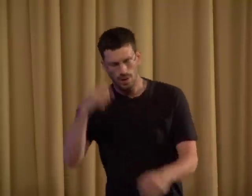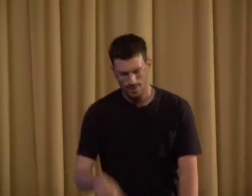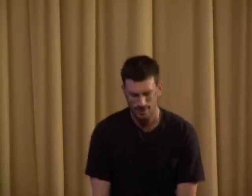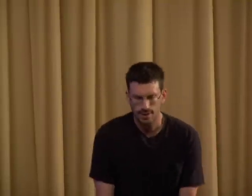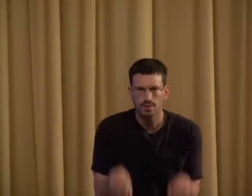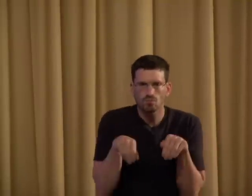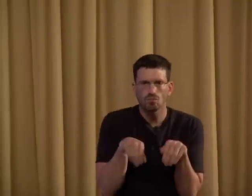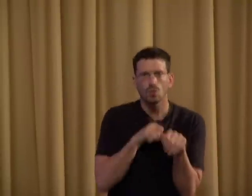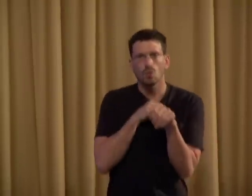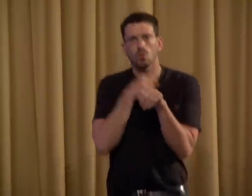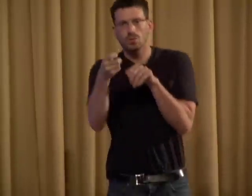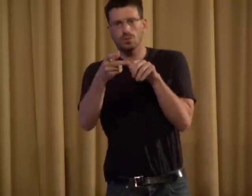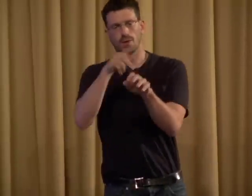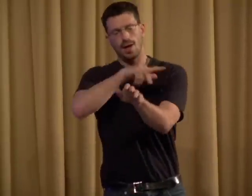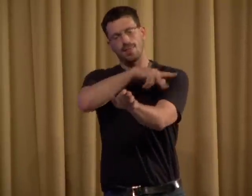Because when we tipped, the window was open. And he was thrown out because his knees were tucked up, and caught between the bus and the ground when it fell.